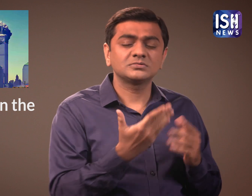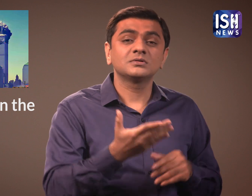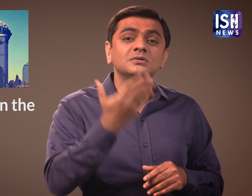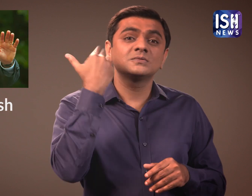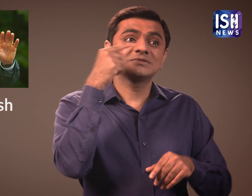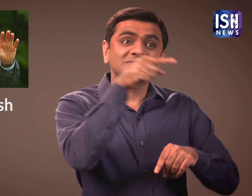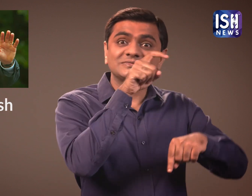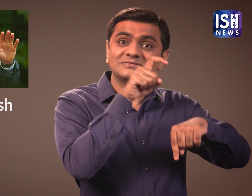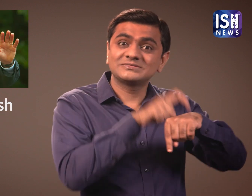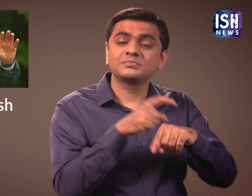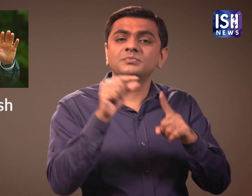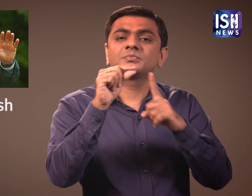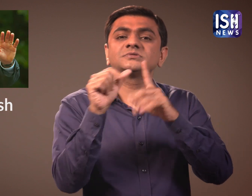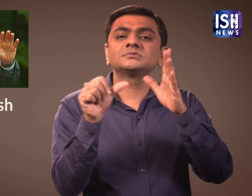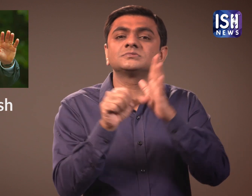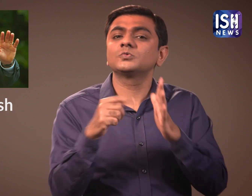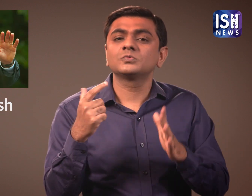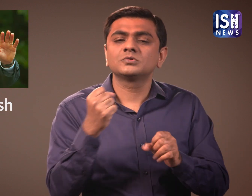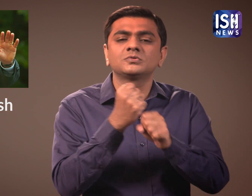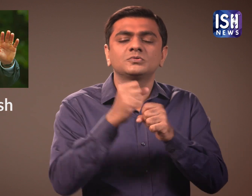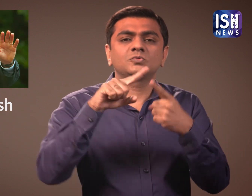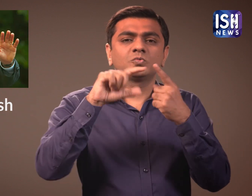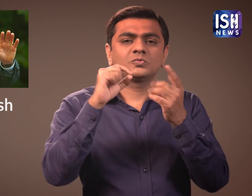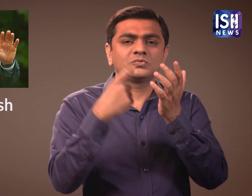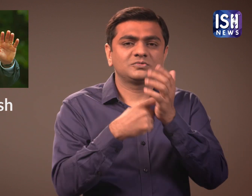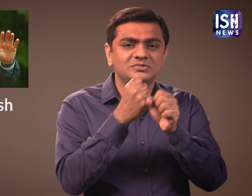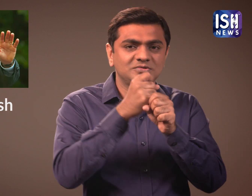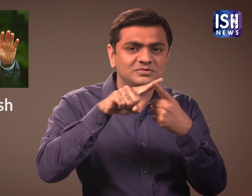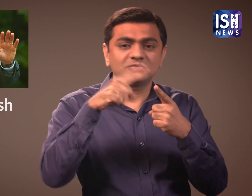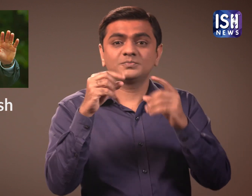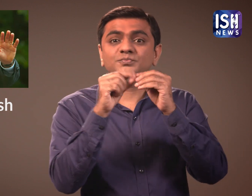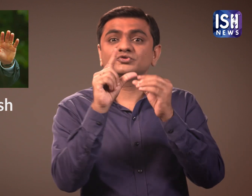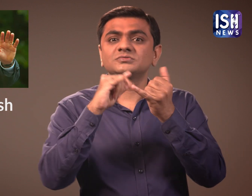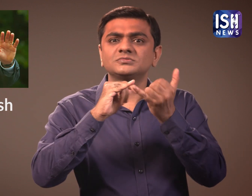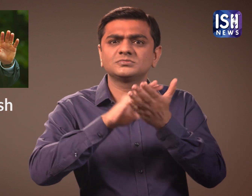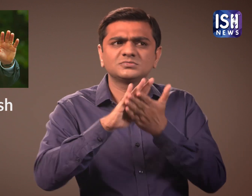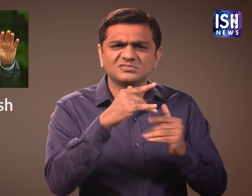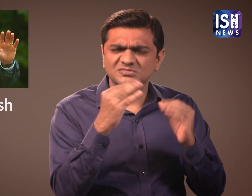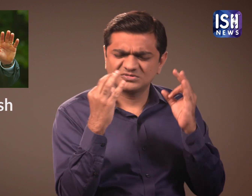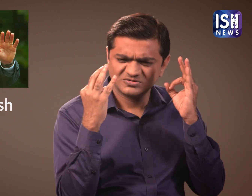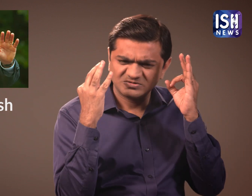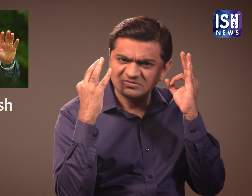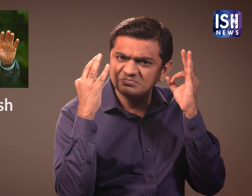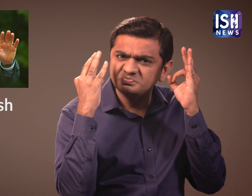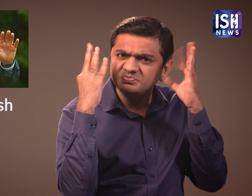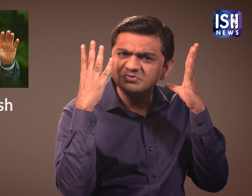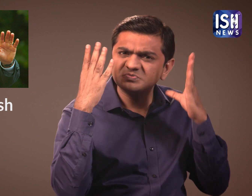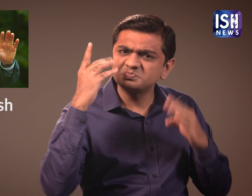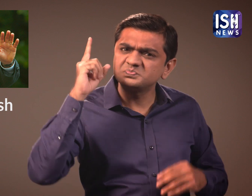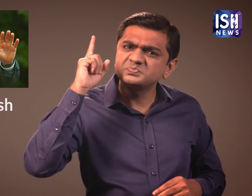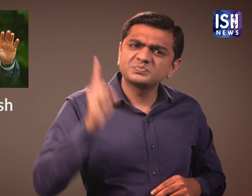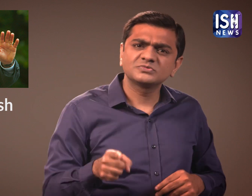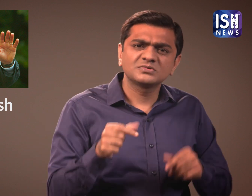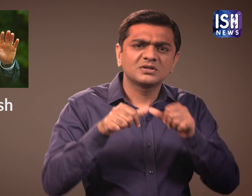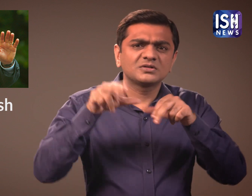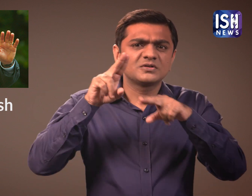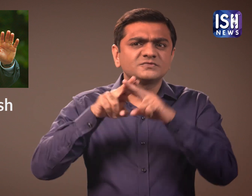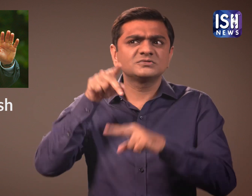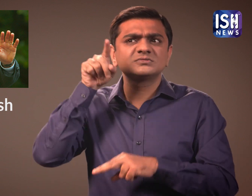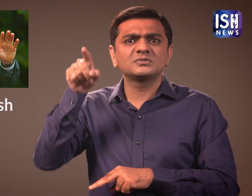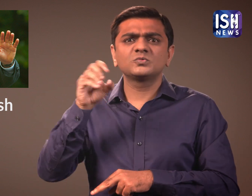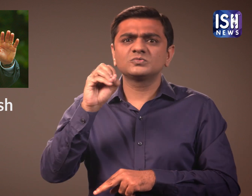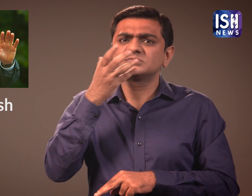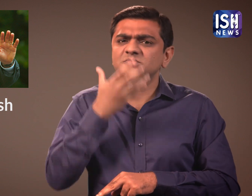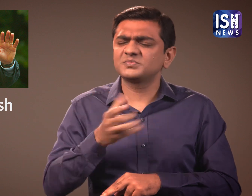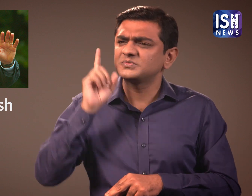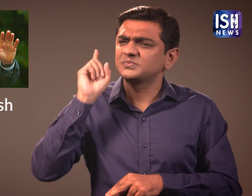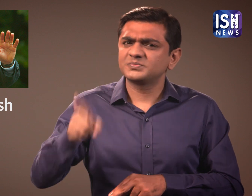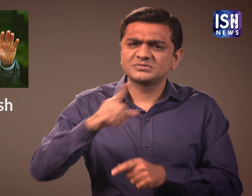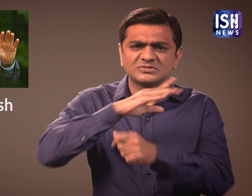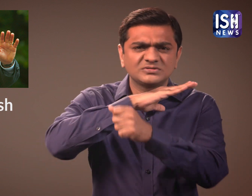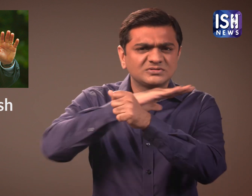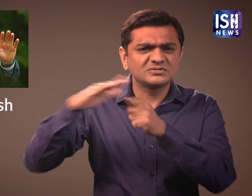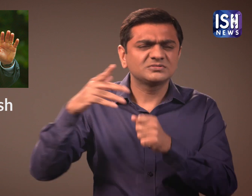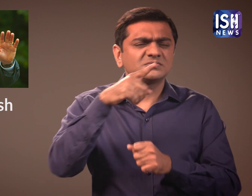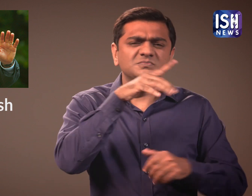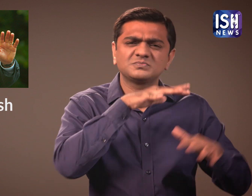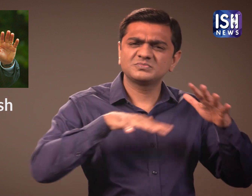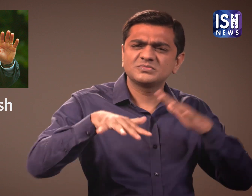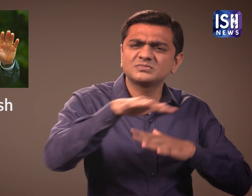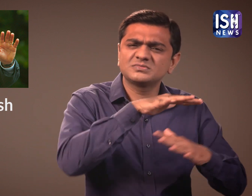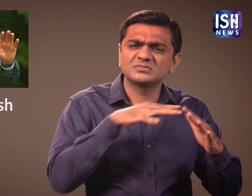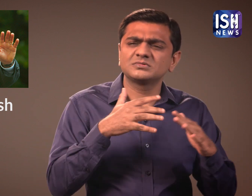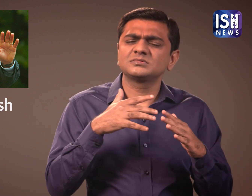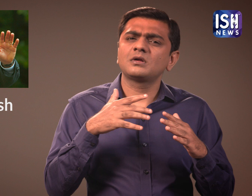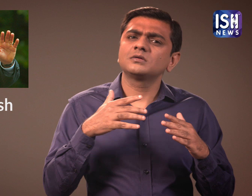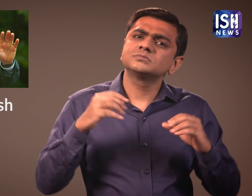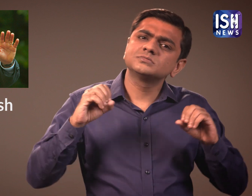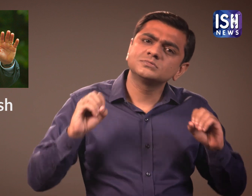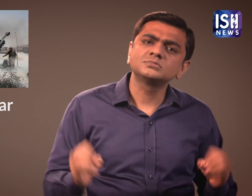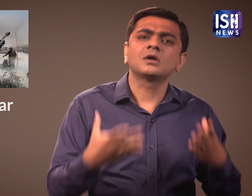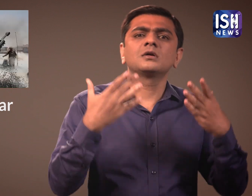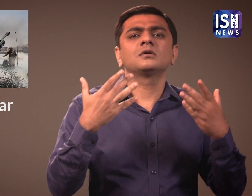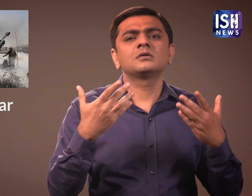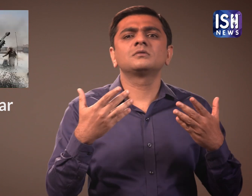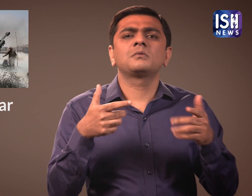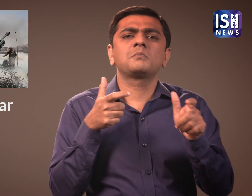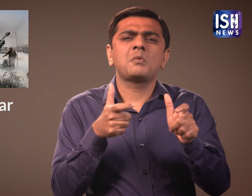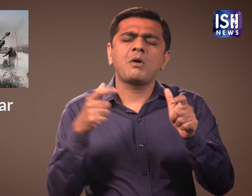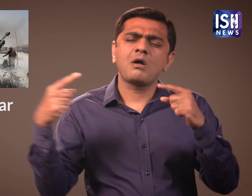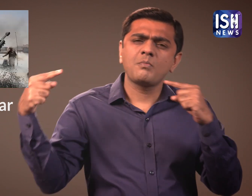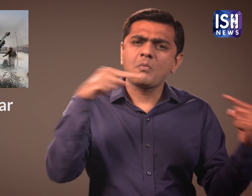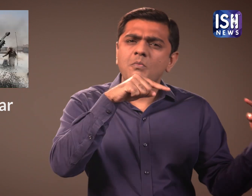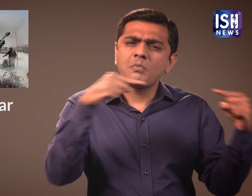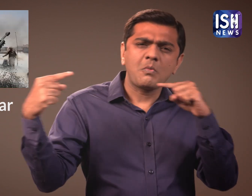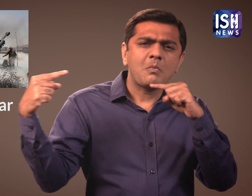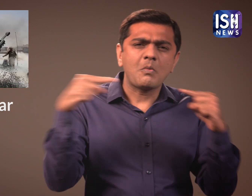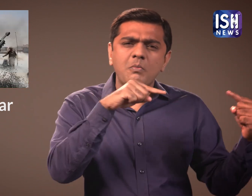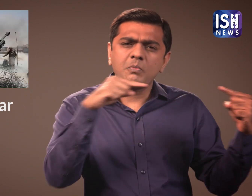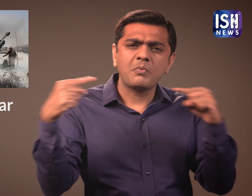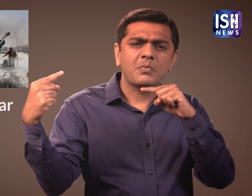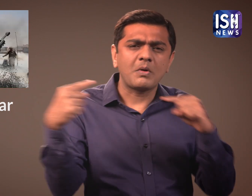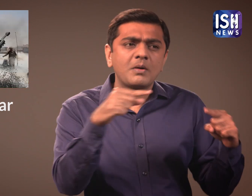Furious, US President George W Bush declared war on Afghanistan to catch and kill Osama Bin Laden.